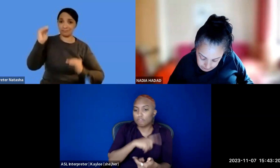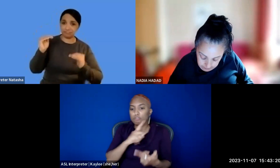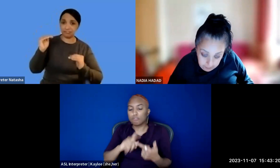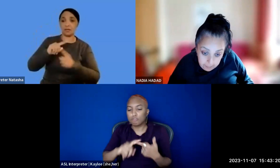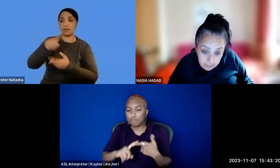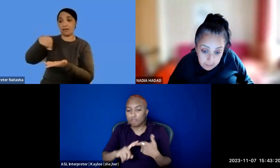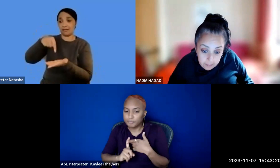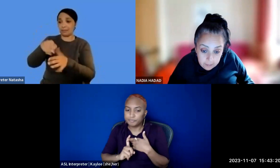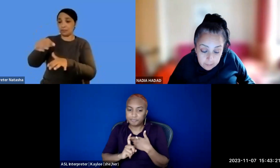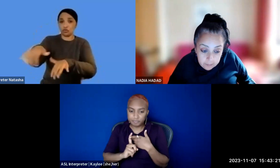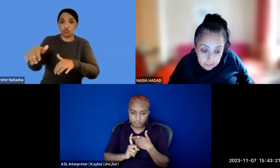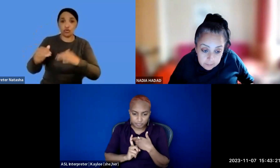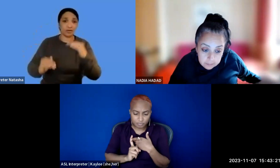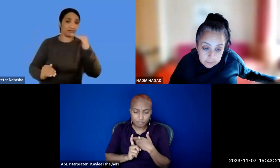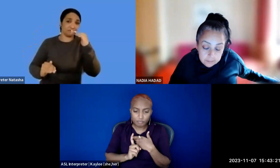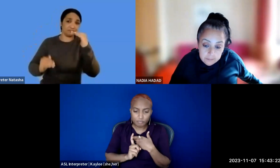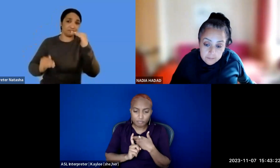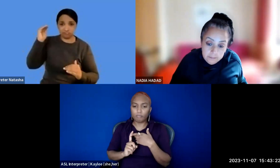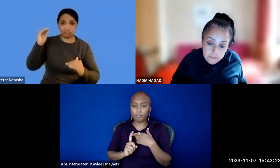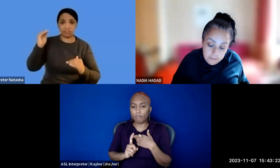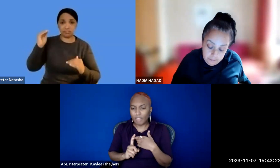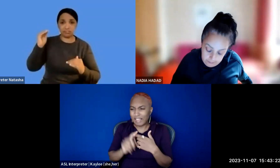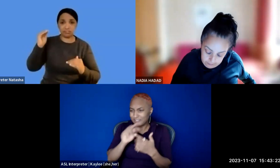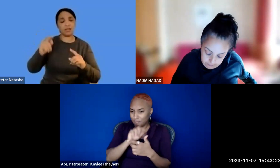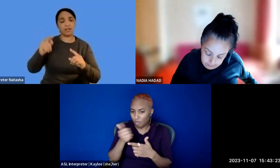It's also regularly hit by climatic shocks